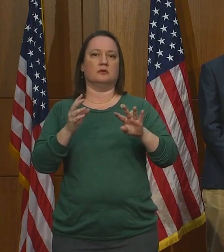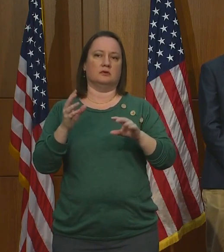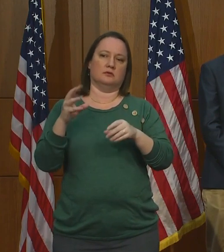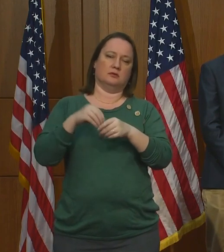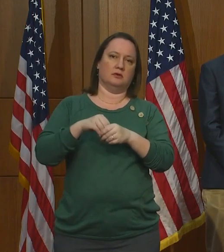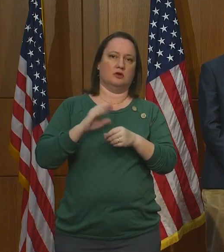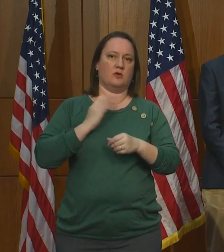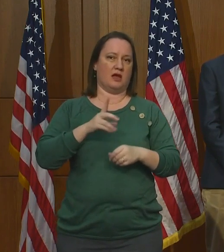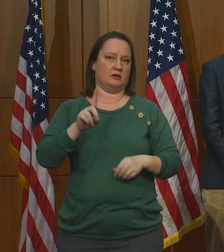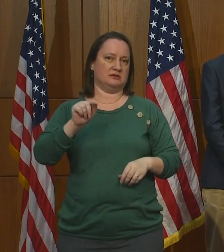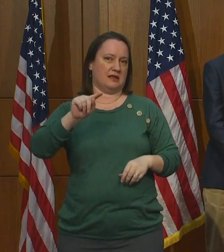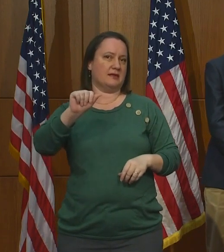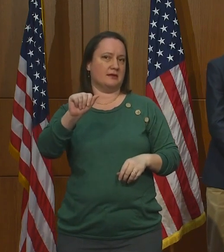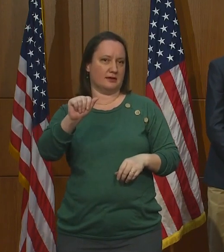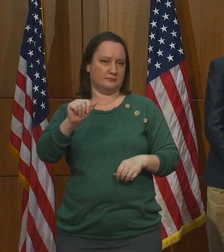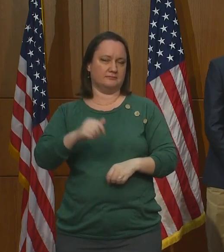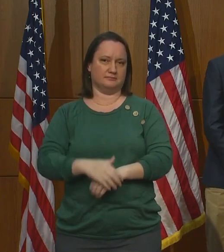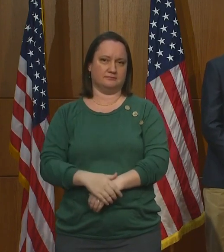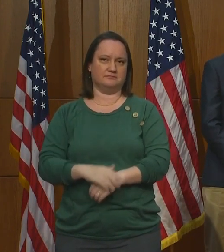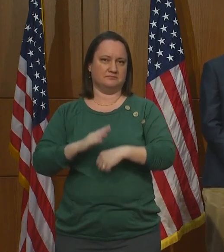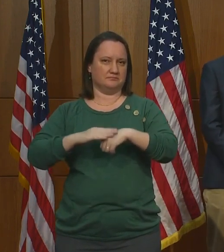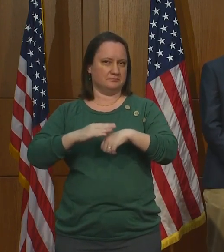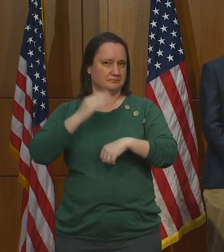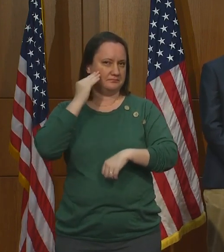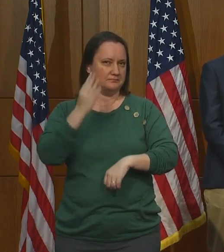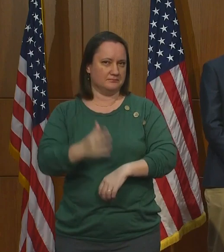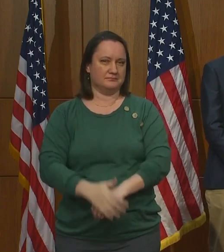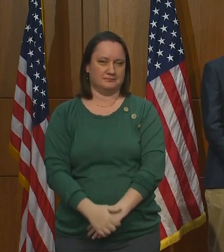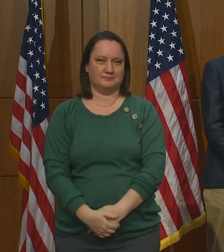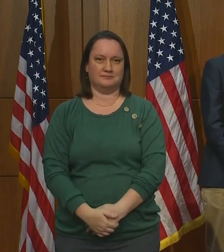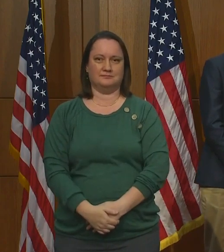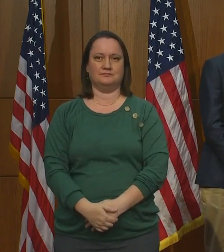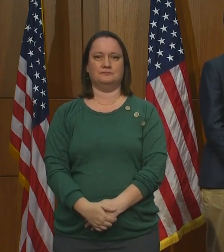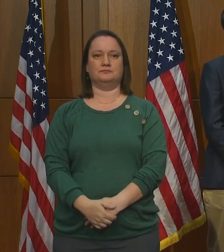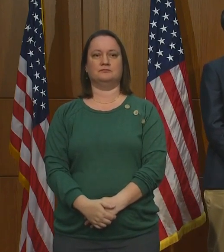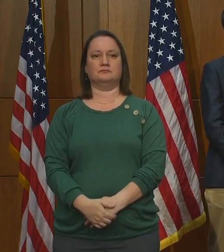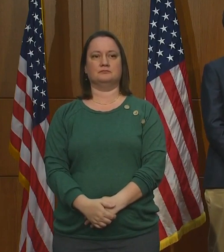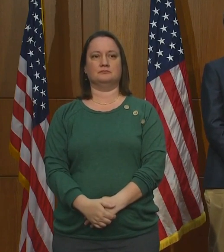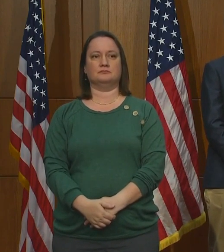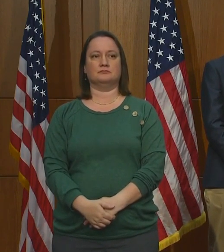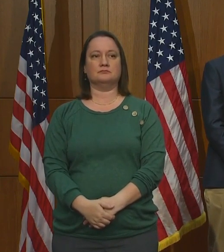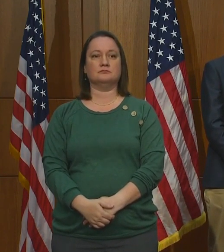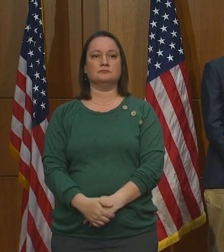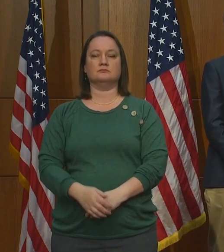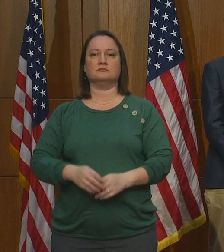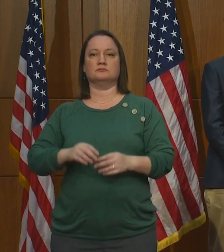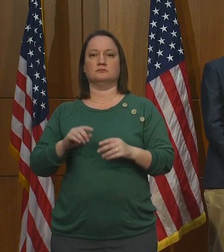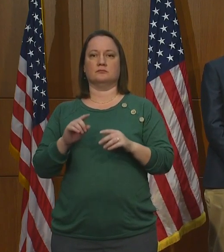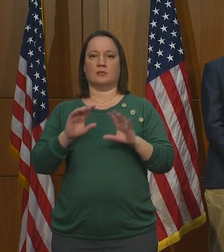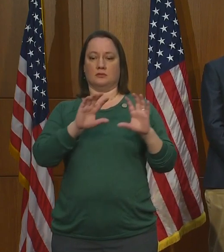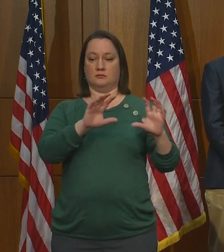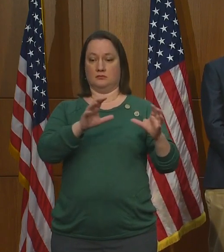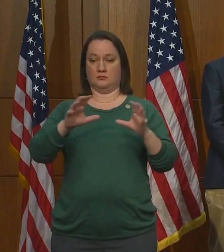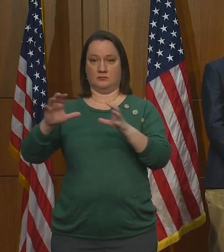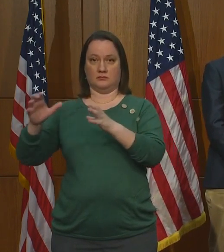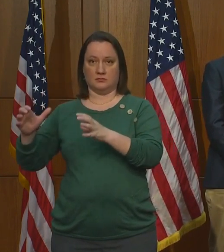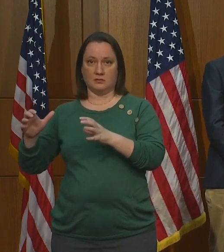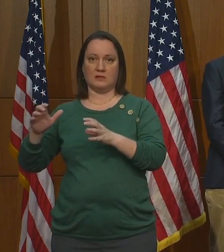THOUSANDS OF LABS- PUT INTO OUR